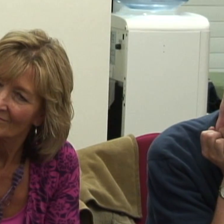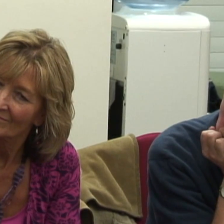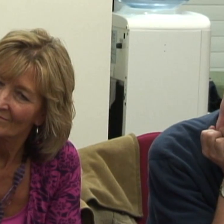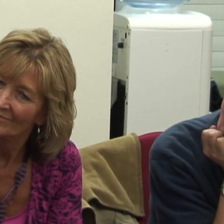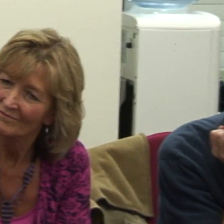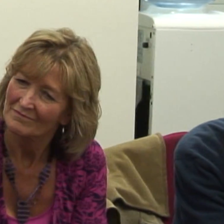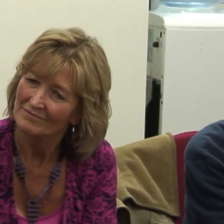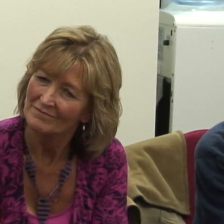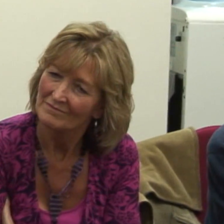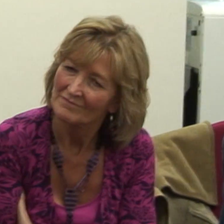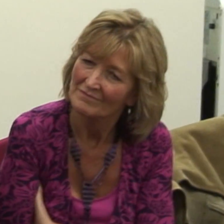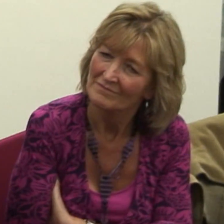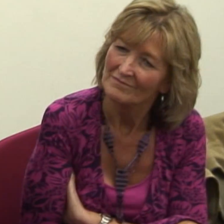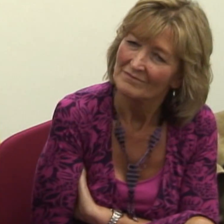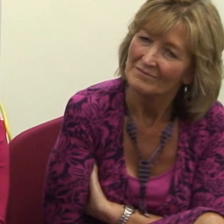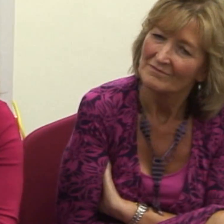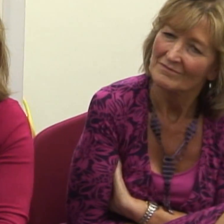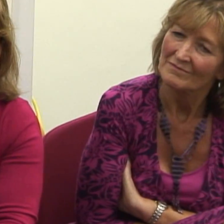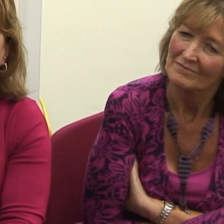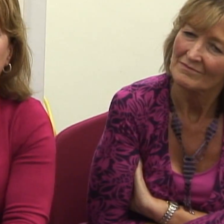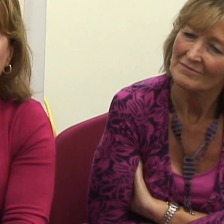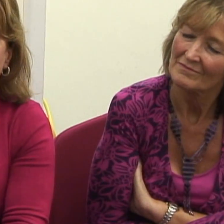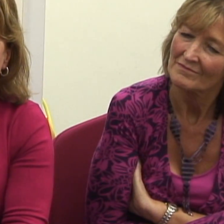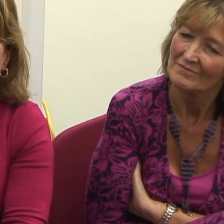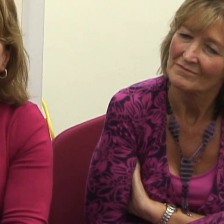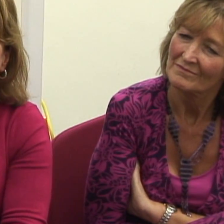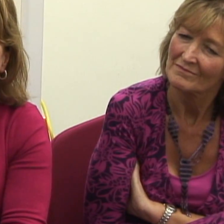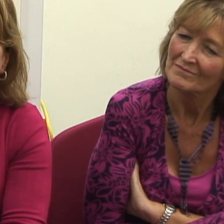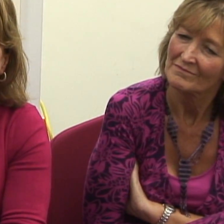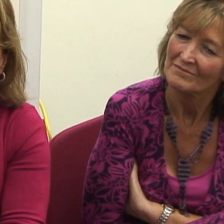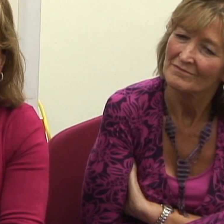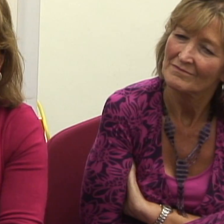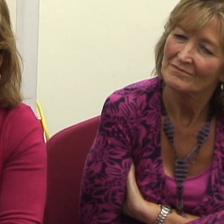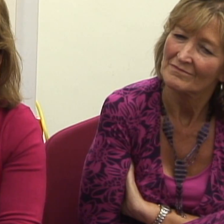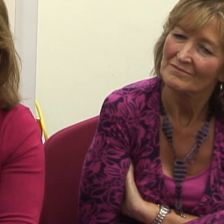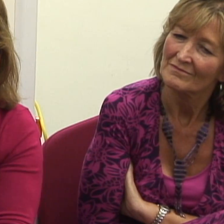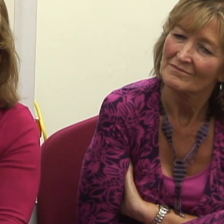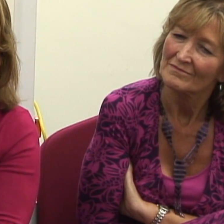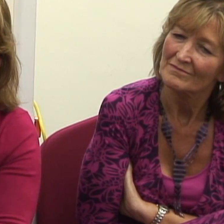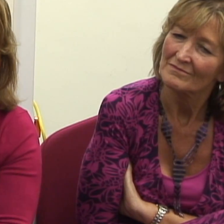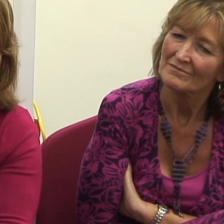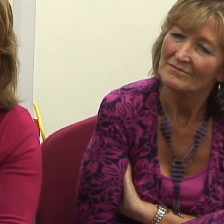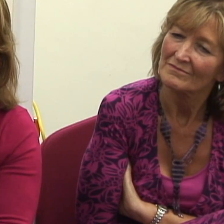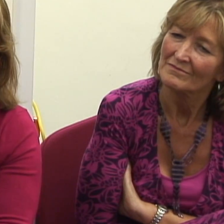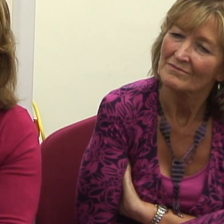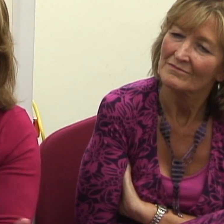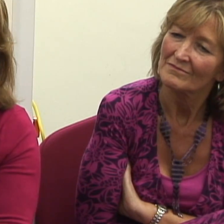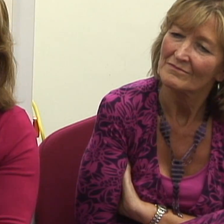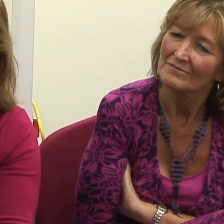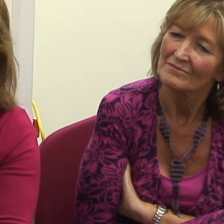intervention of the state and coercion and control and wondering about how that fits